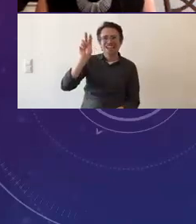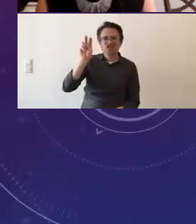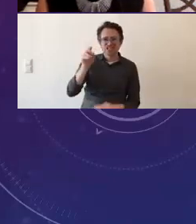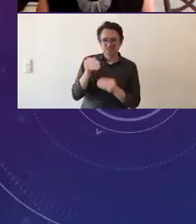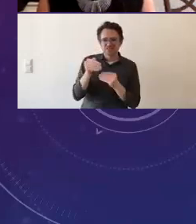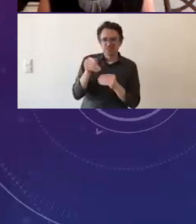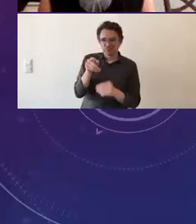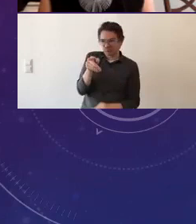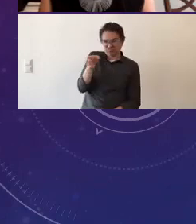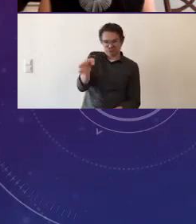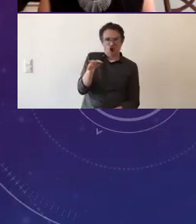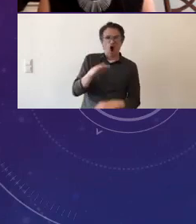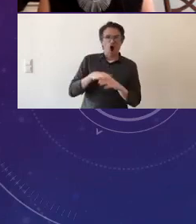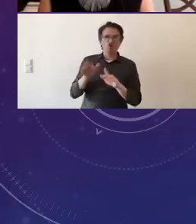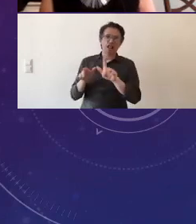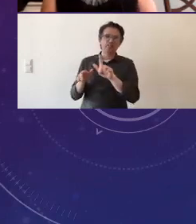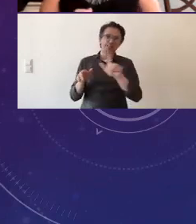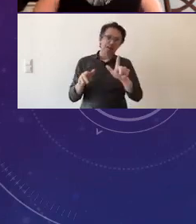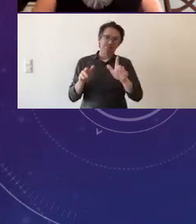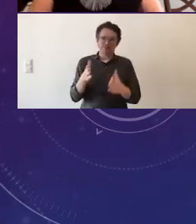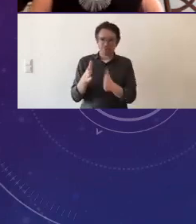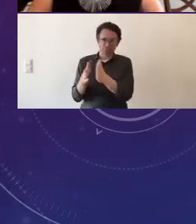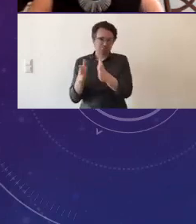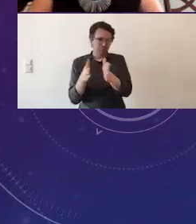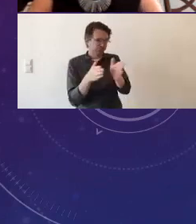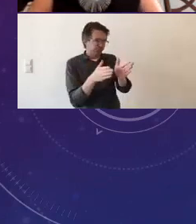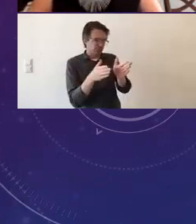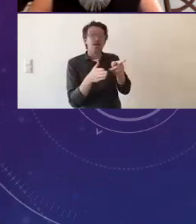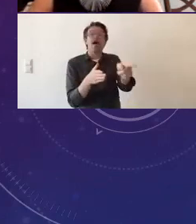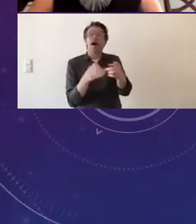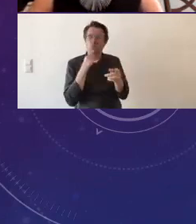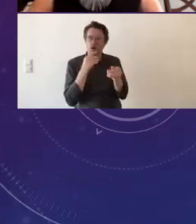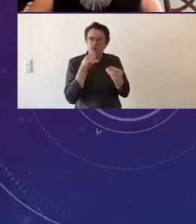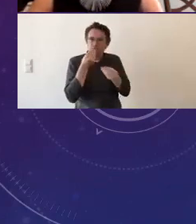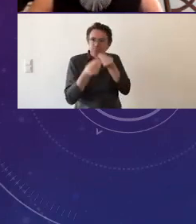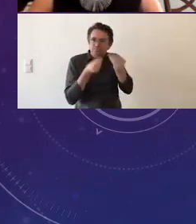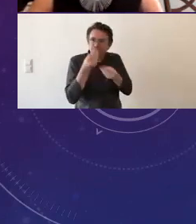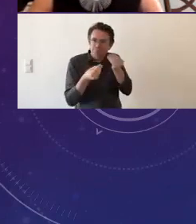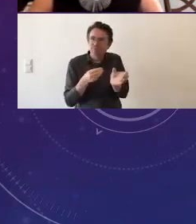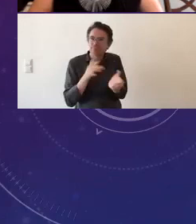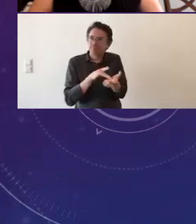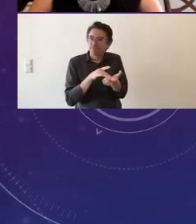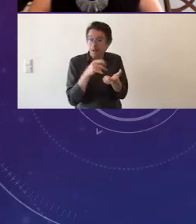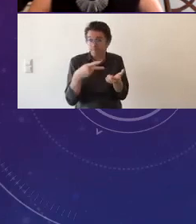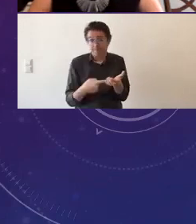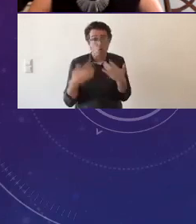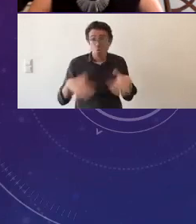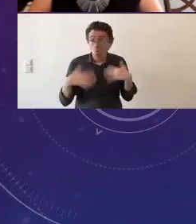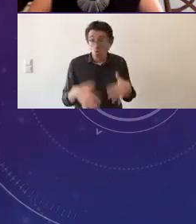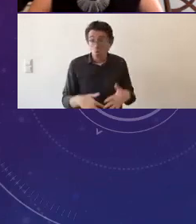world you are so my colleague is based in Africa when she came to Boston